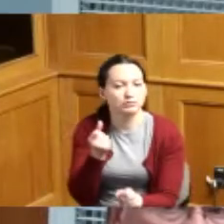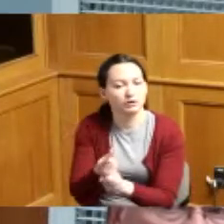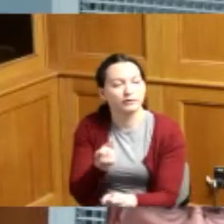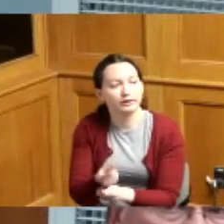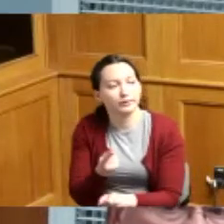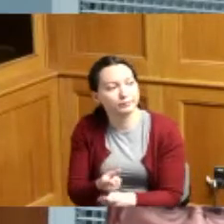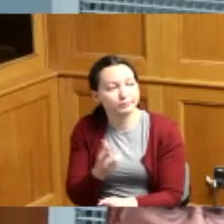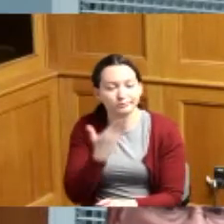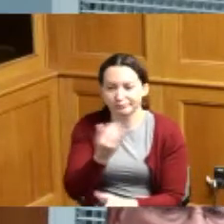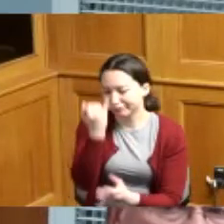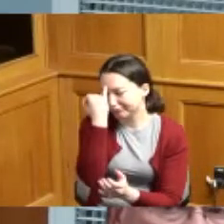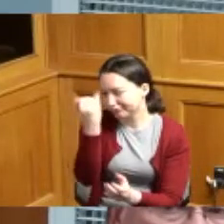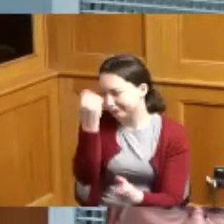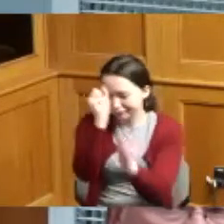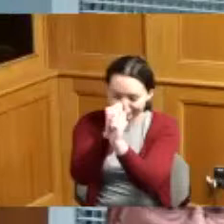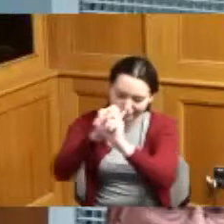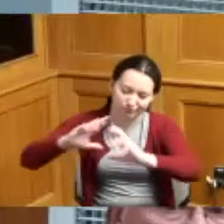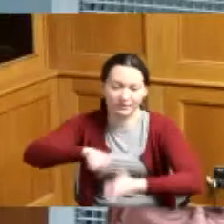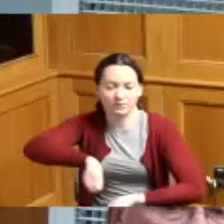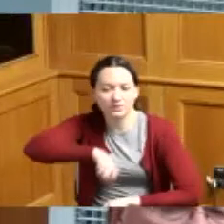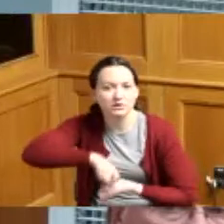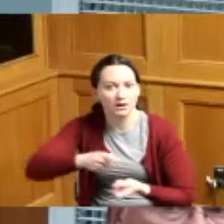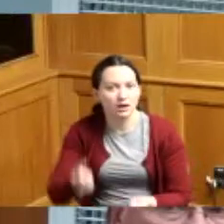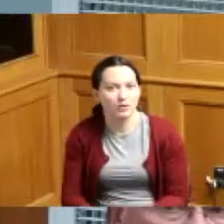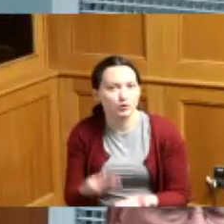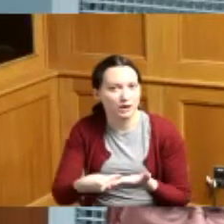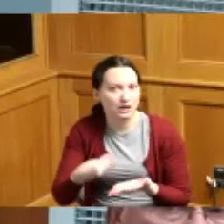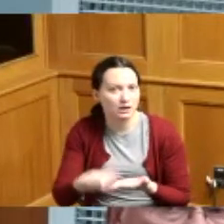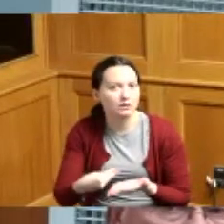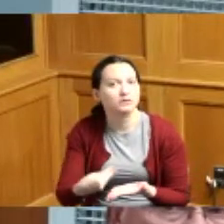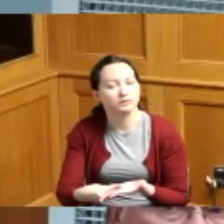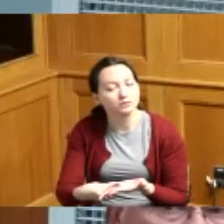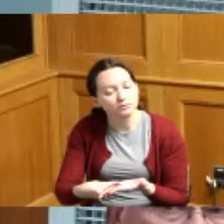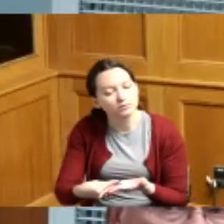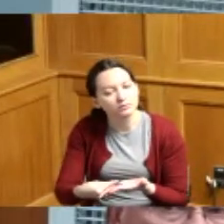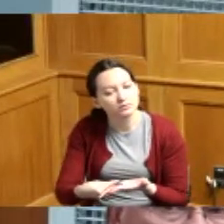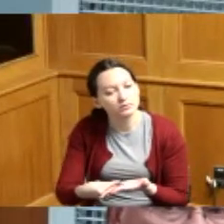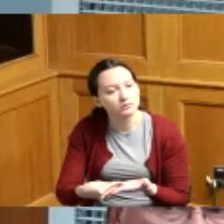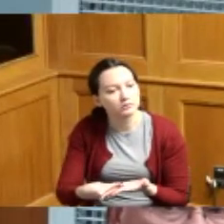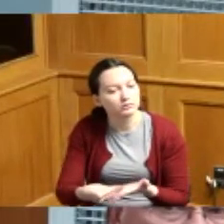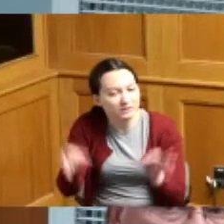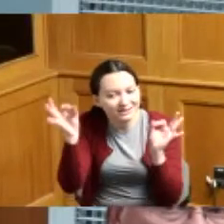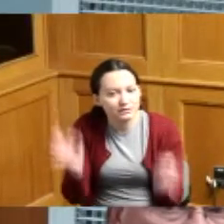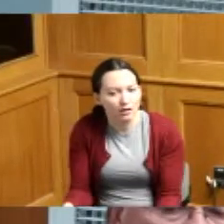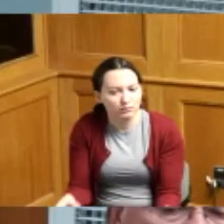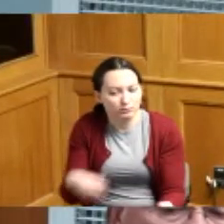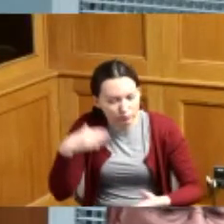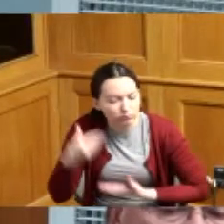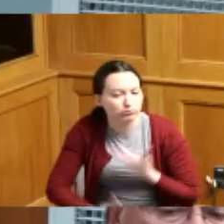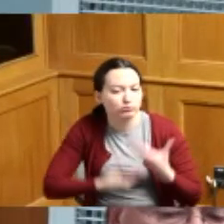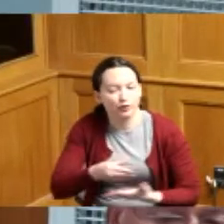give you a better idea of exactly how those costs uh are arrived at in in the future so